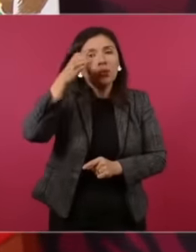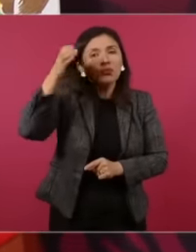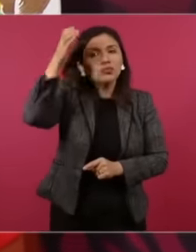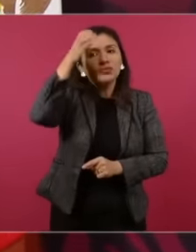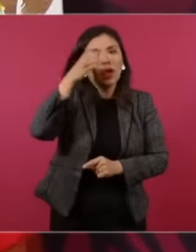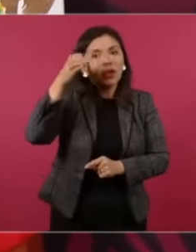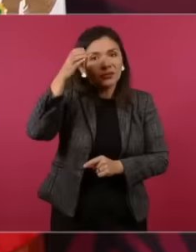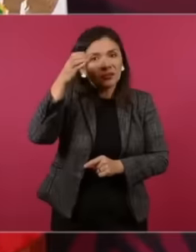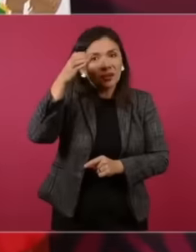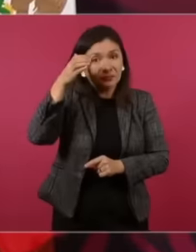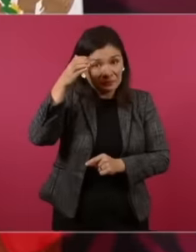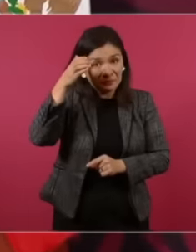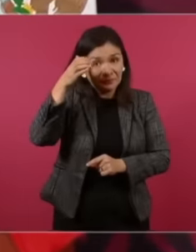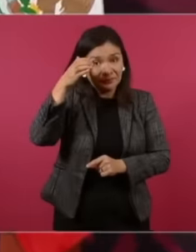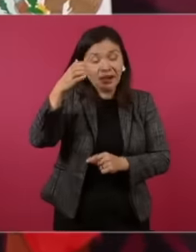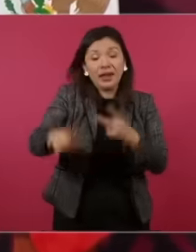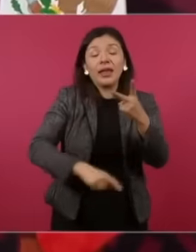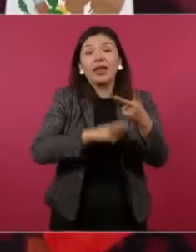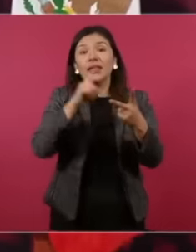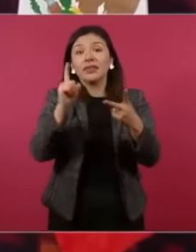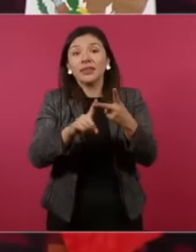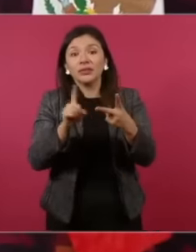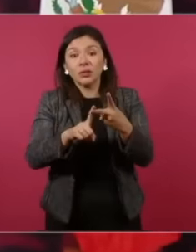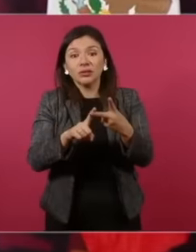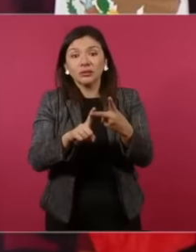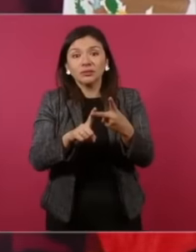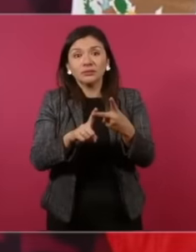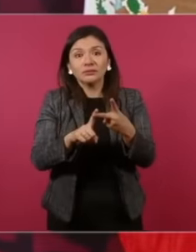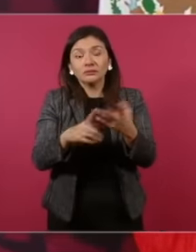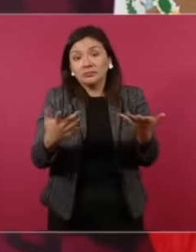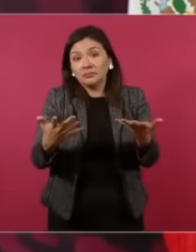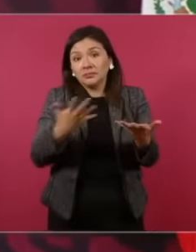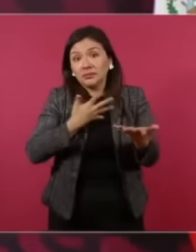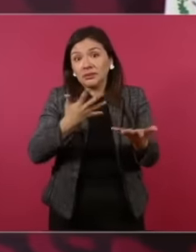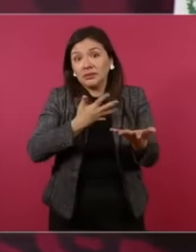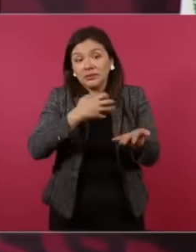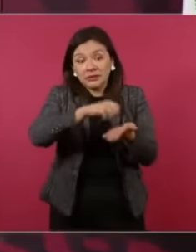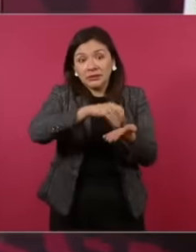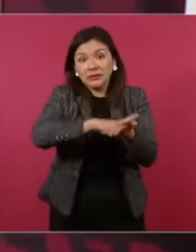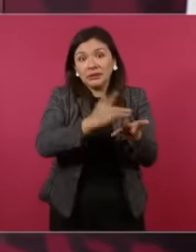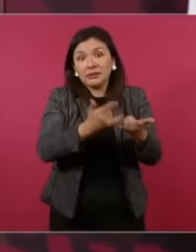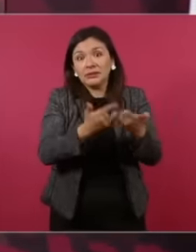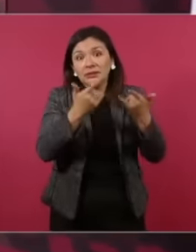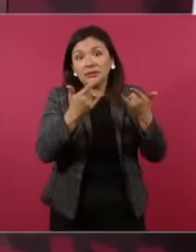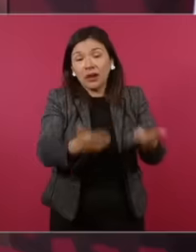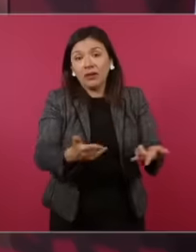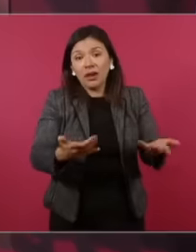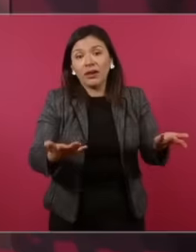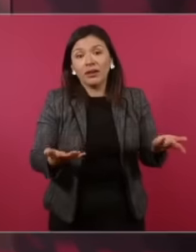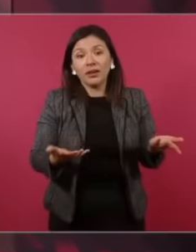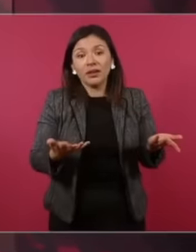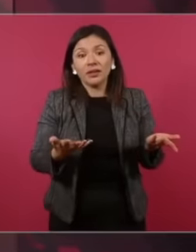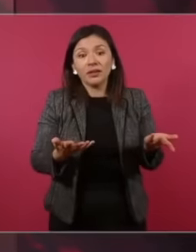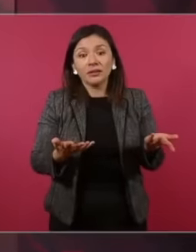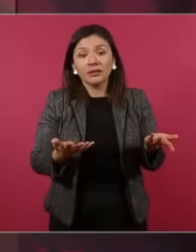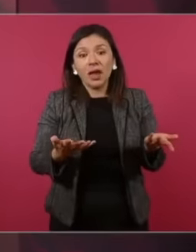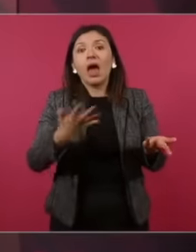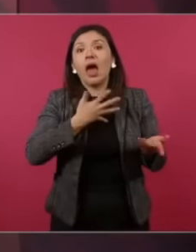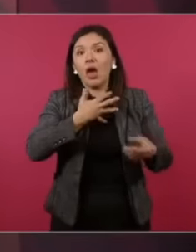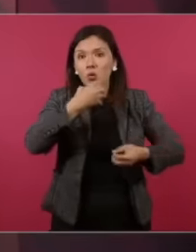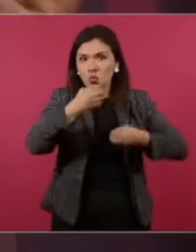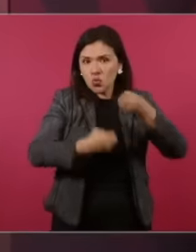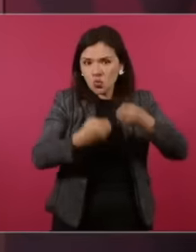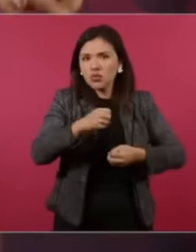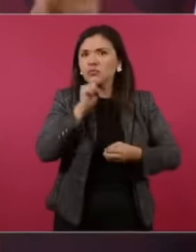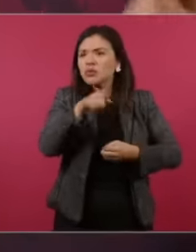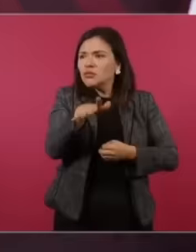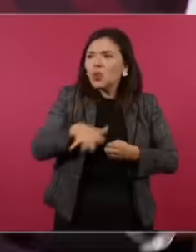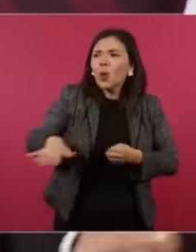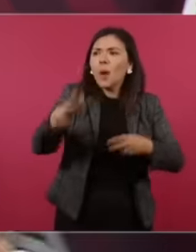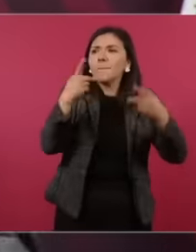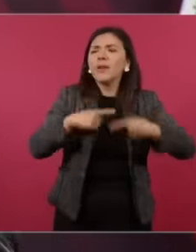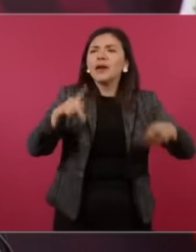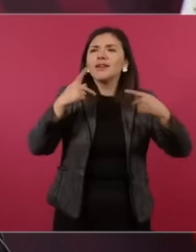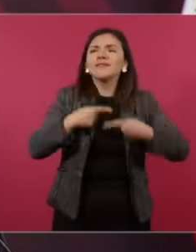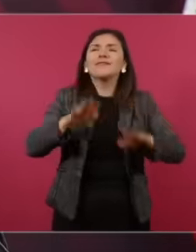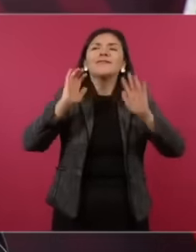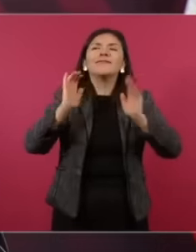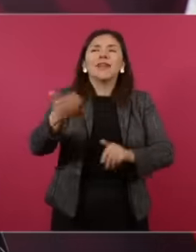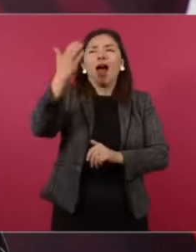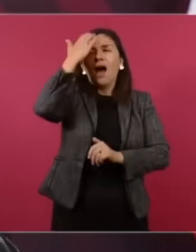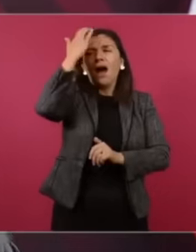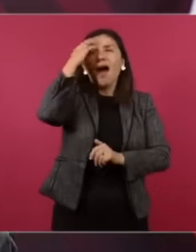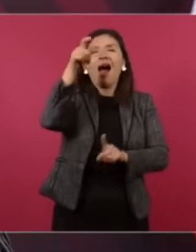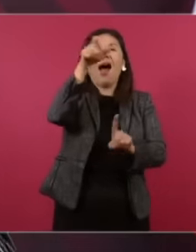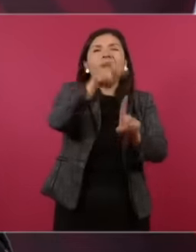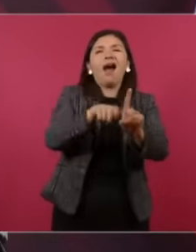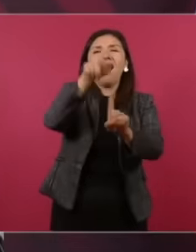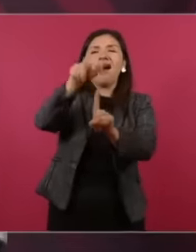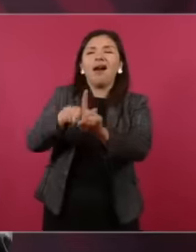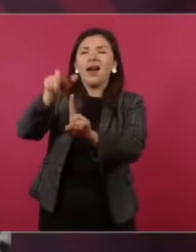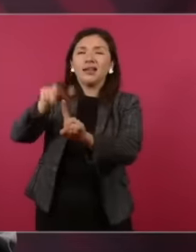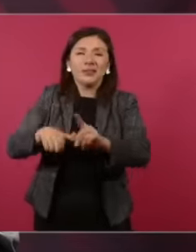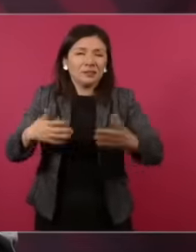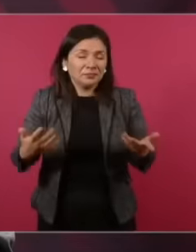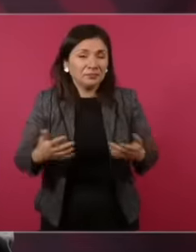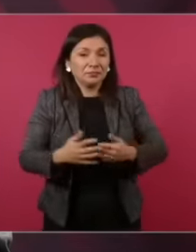and then there is a historical trial and there is a popular trial. The people know the problem with our